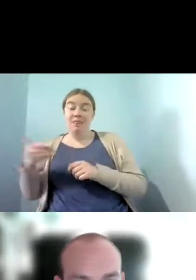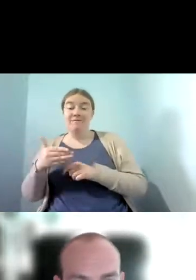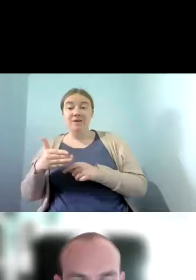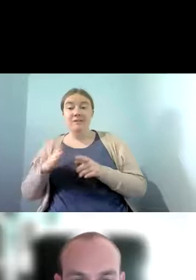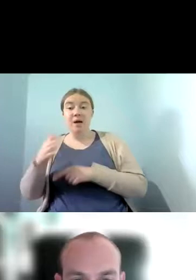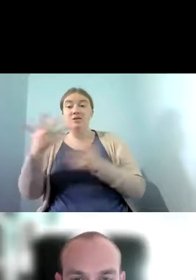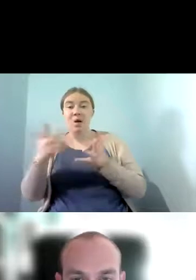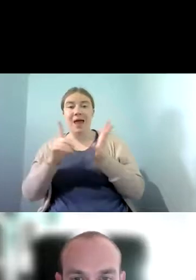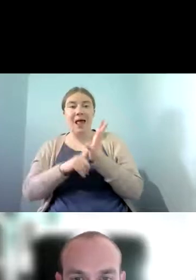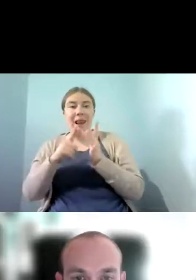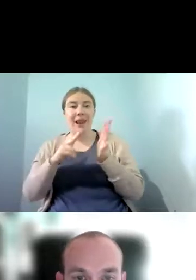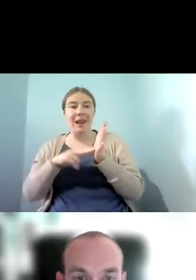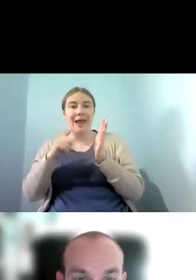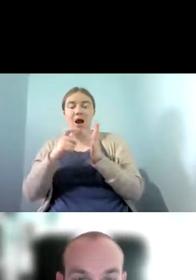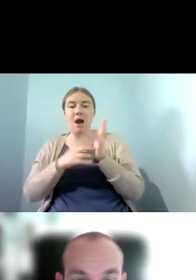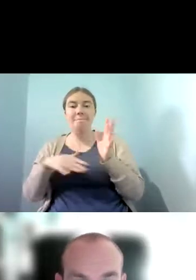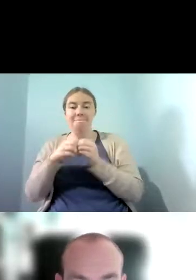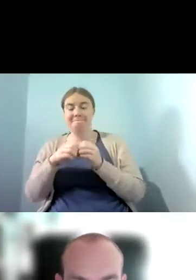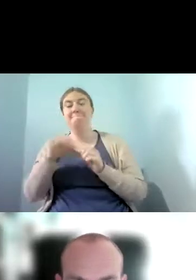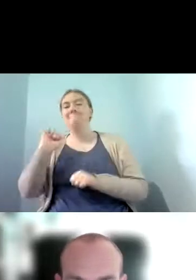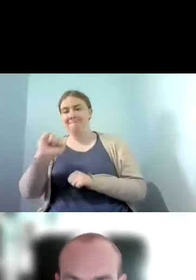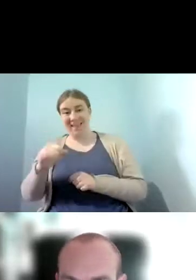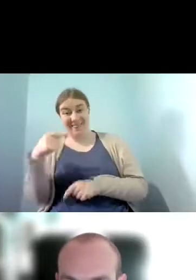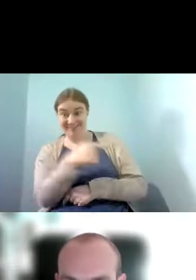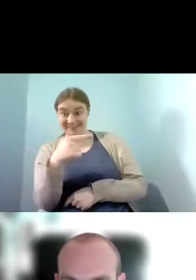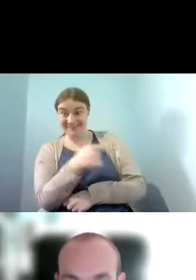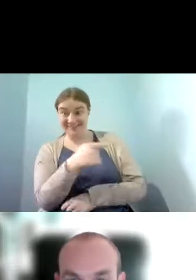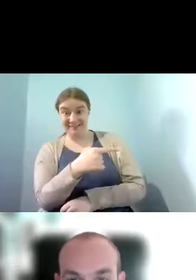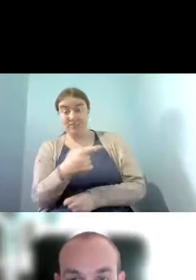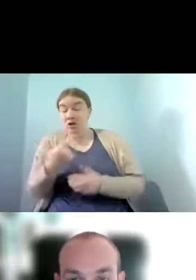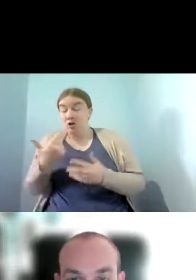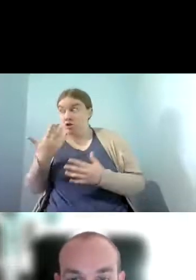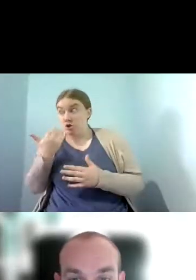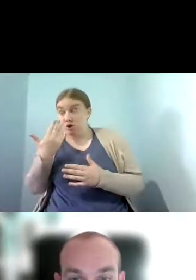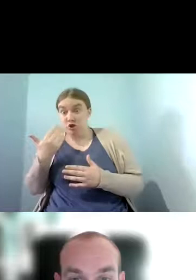is what we can see in this photo here so we're literally just finishing off the um